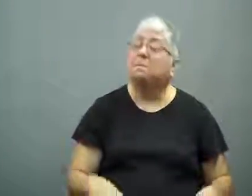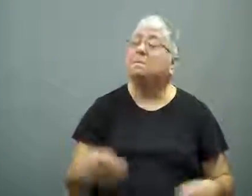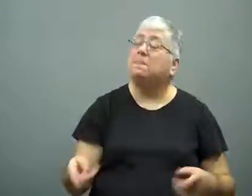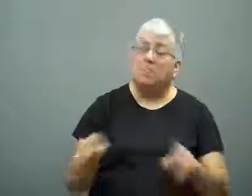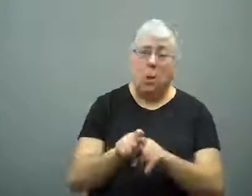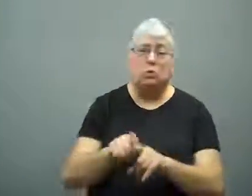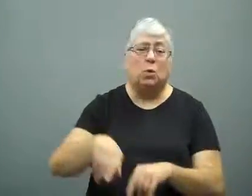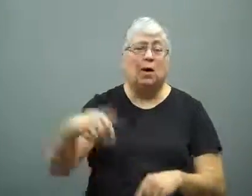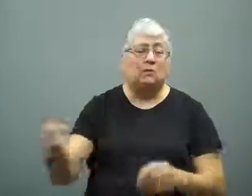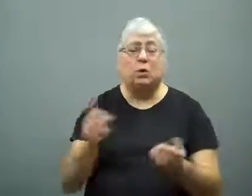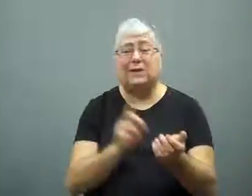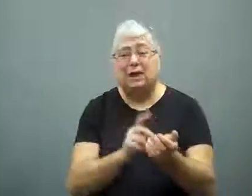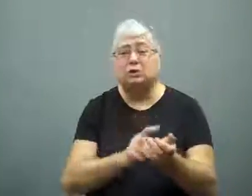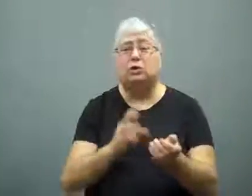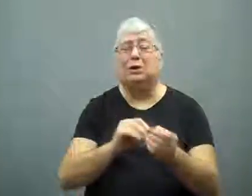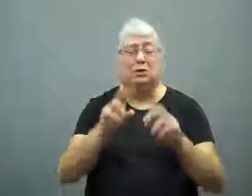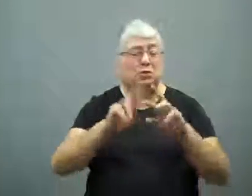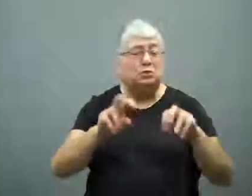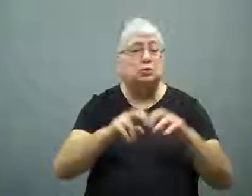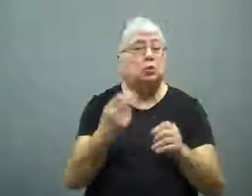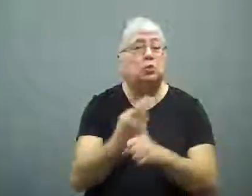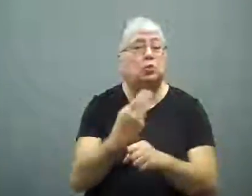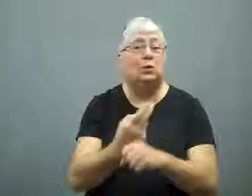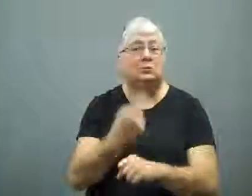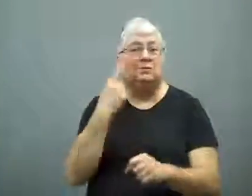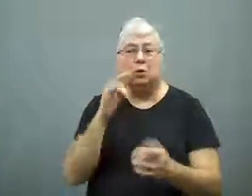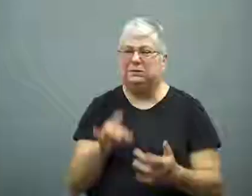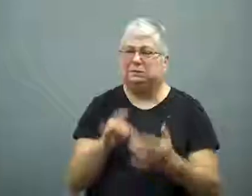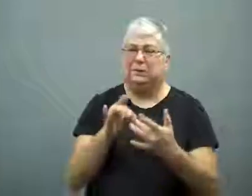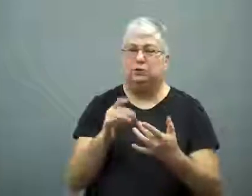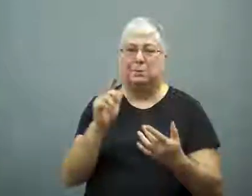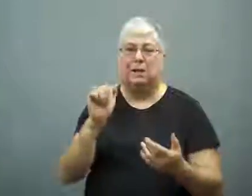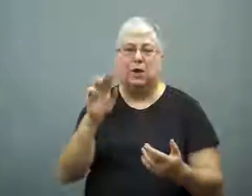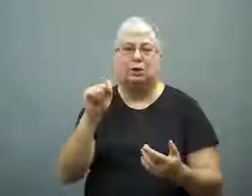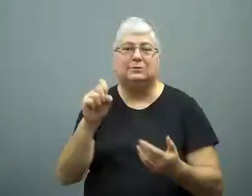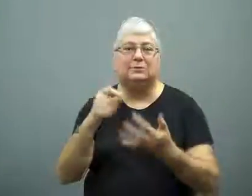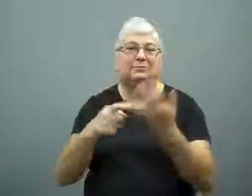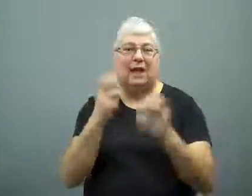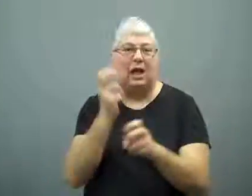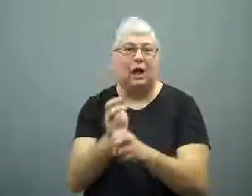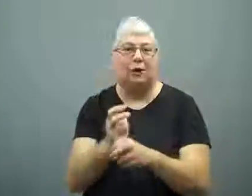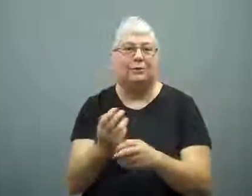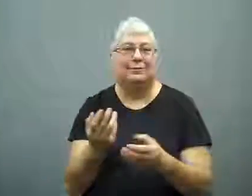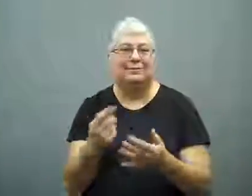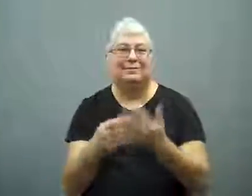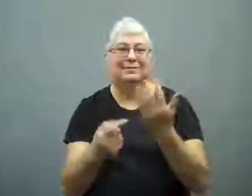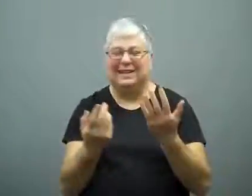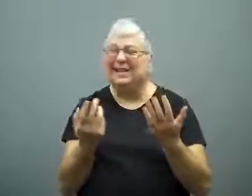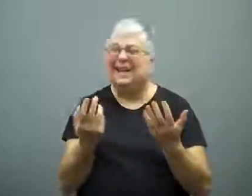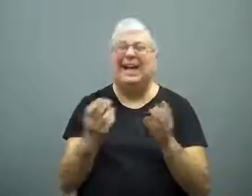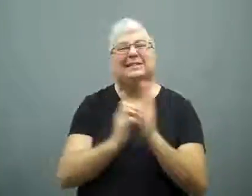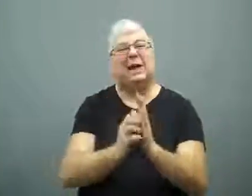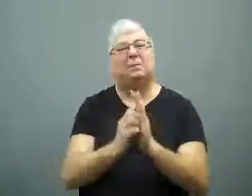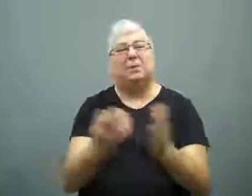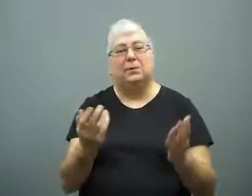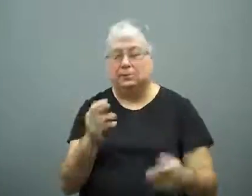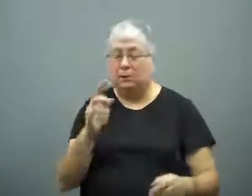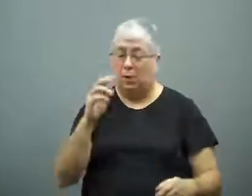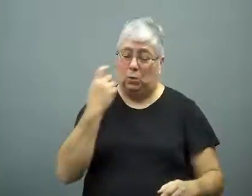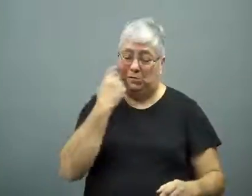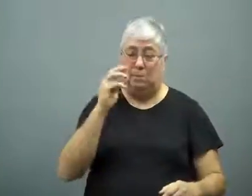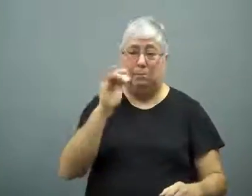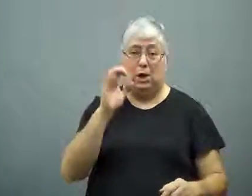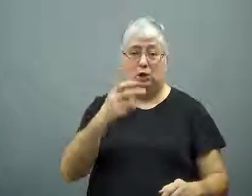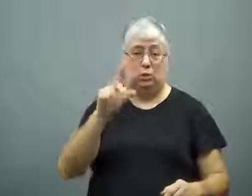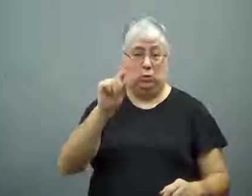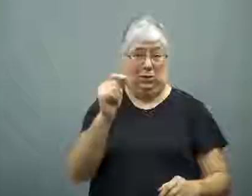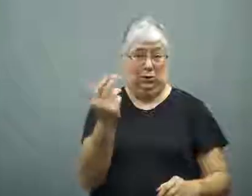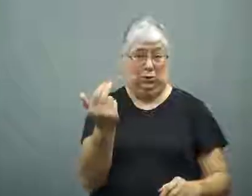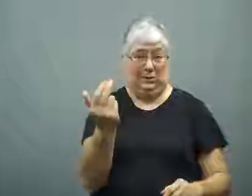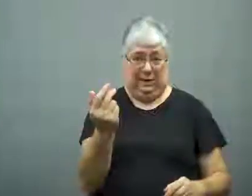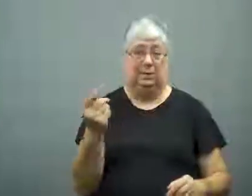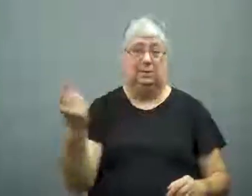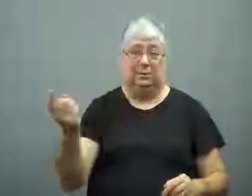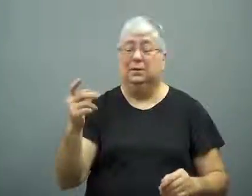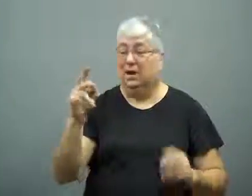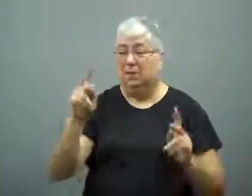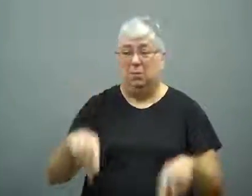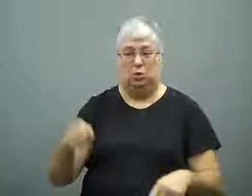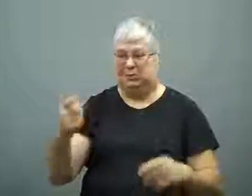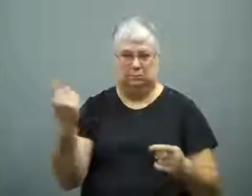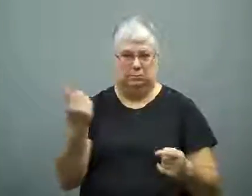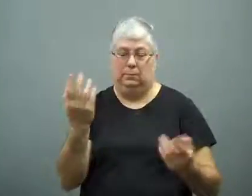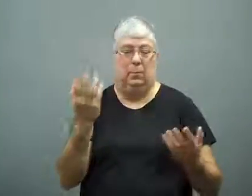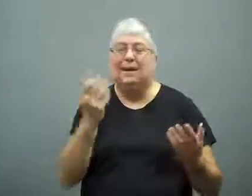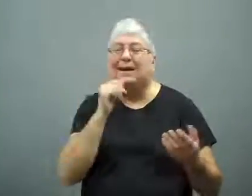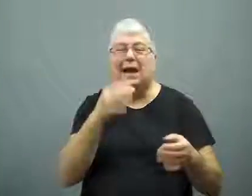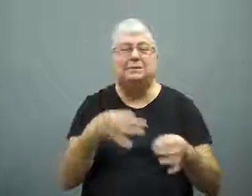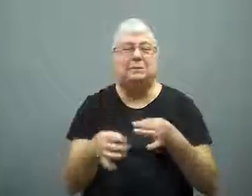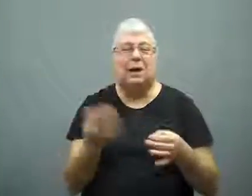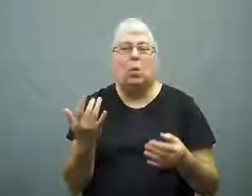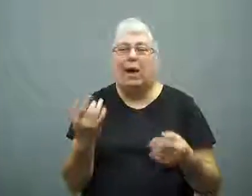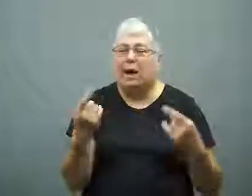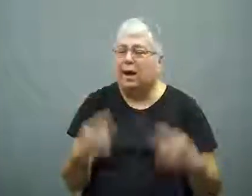Doctors and researchers have used them to make difficult parts.